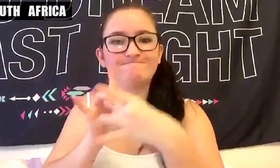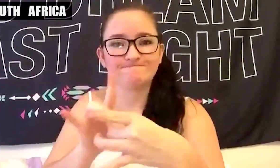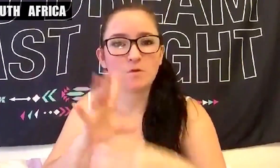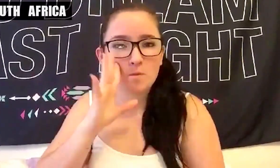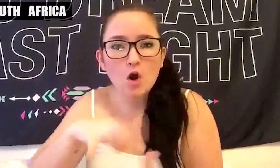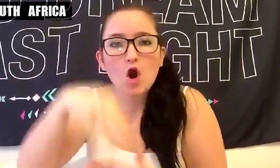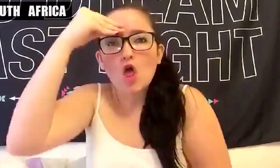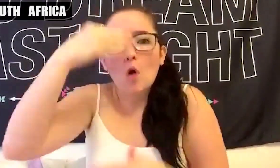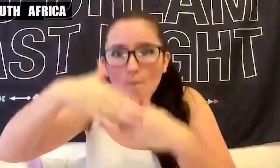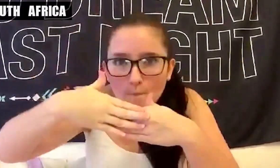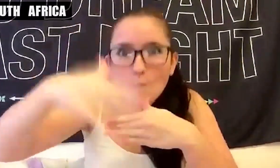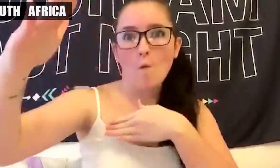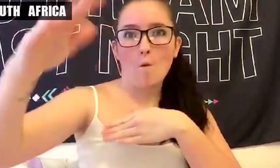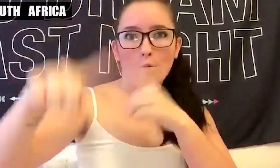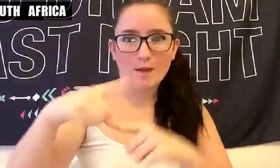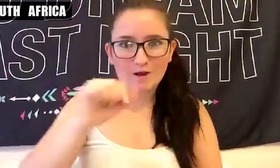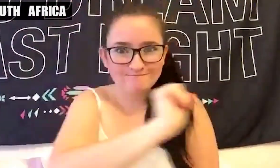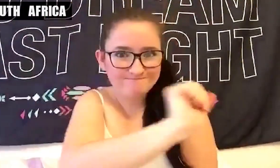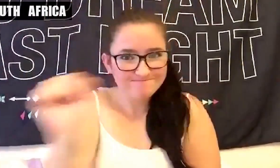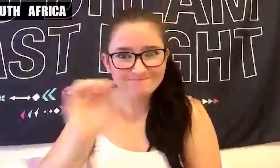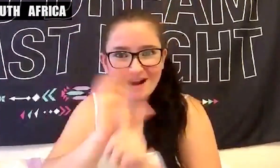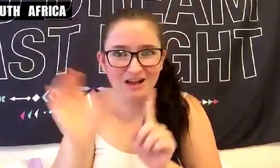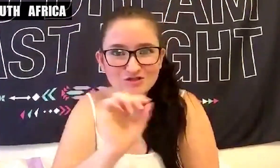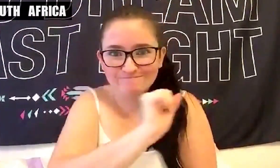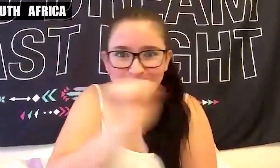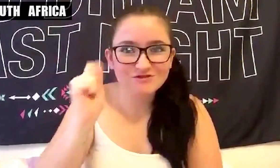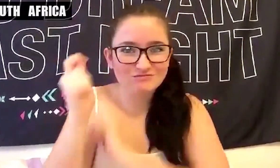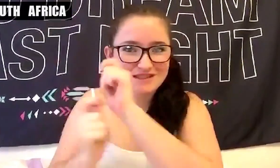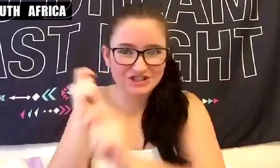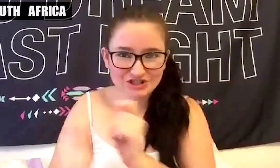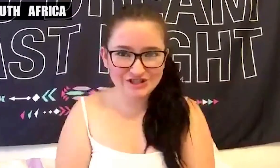You'll learn a lot more about their cultures and traditions if you do that.